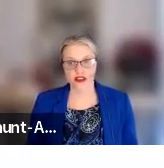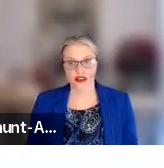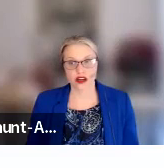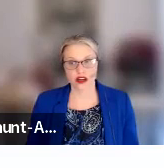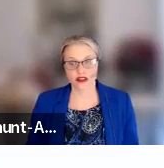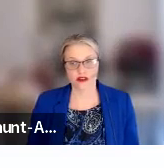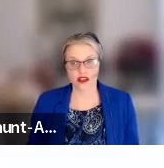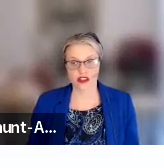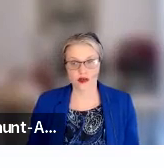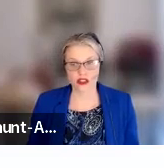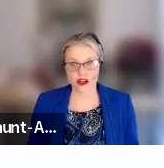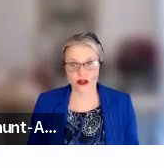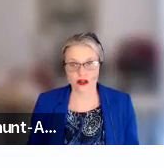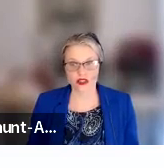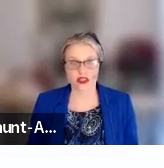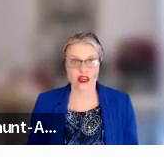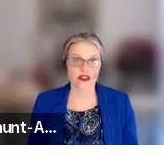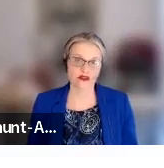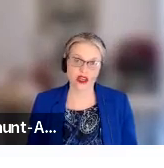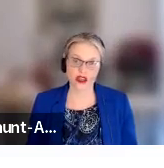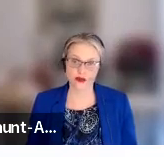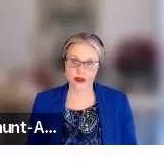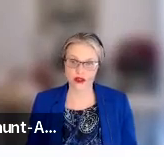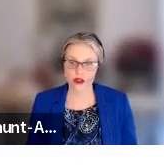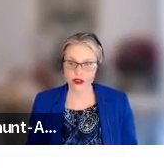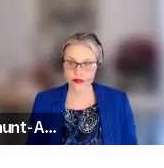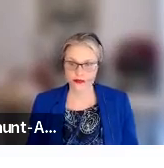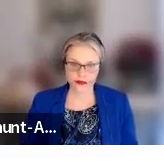as serving in the US military or those seeking cares at VA Hospital.